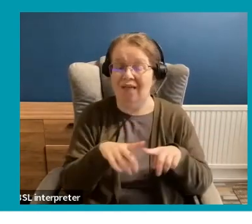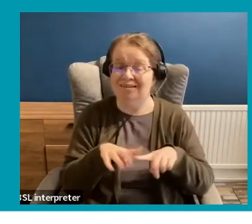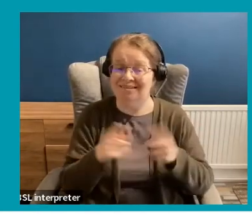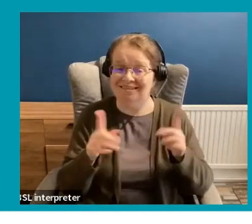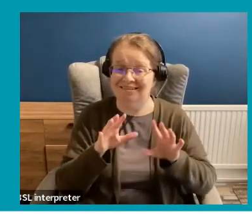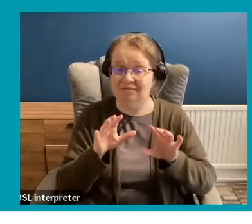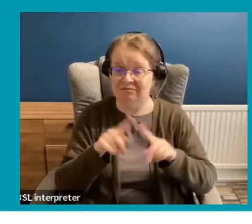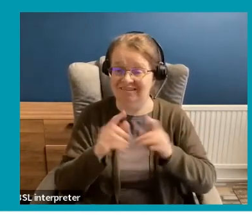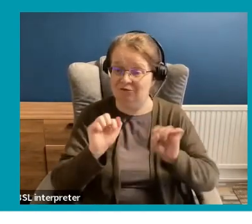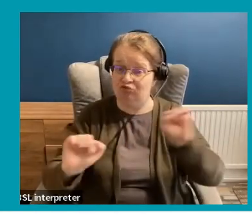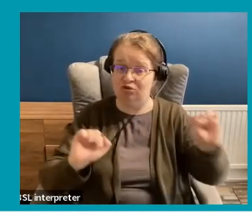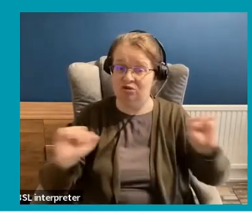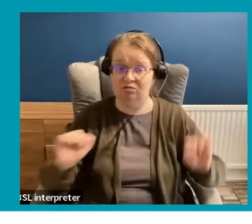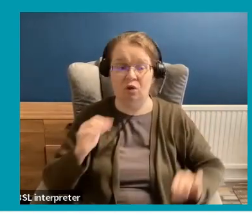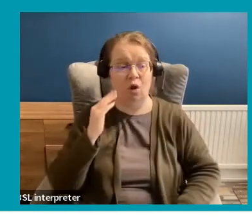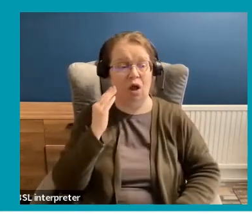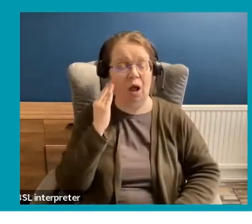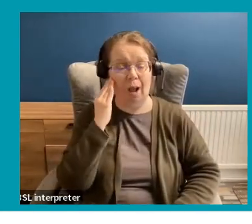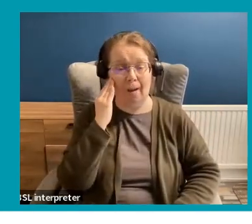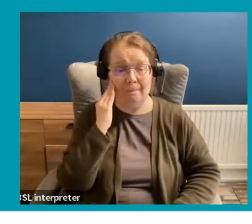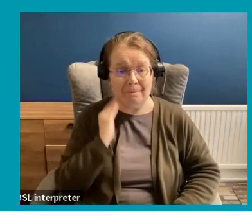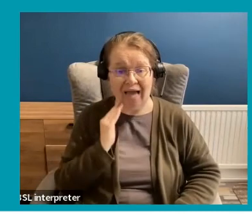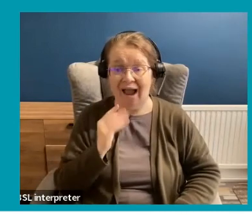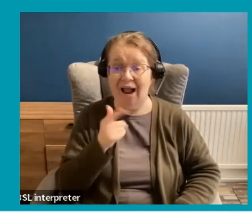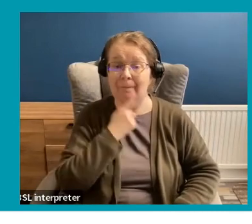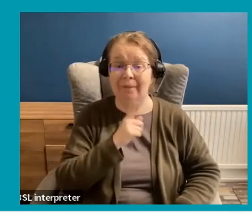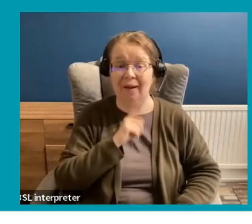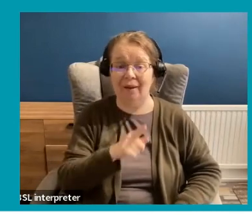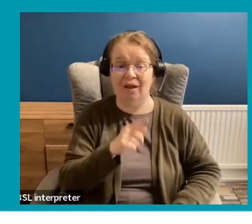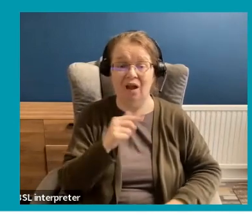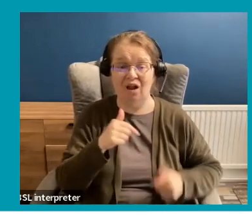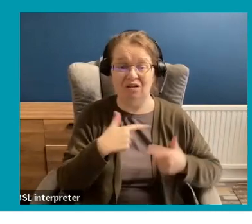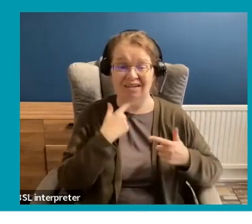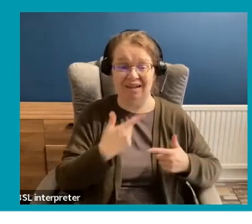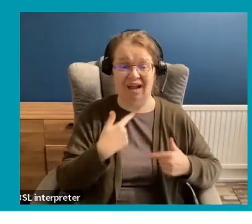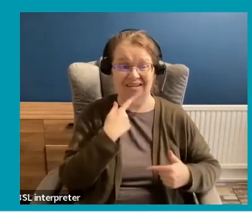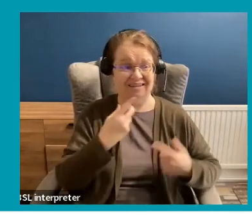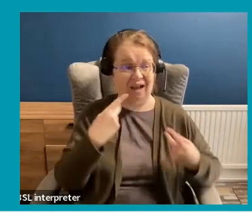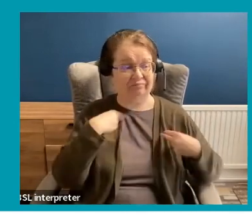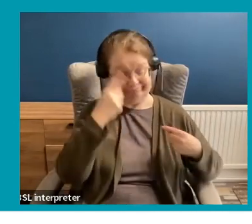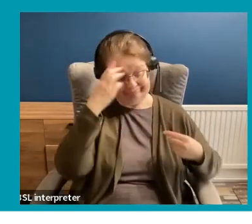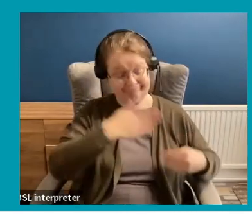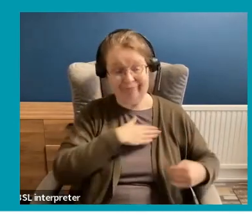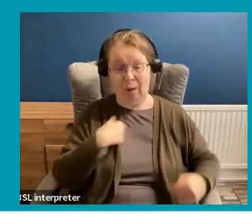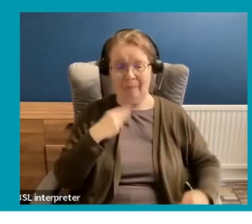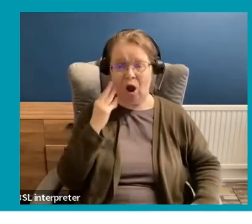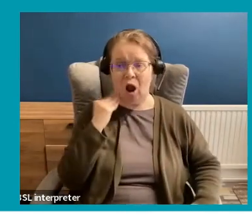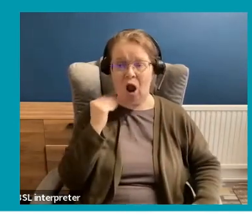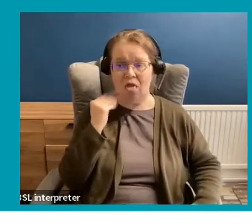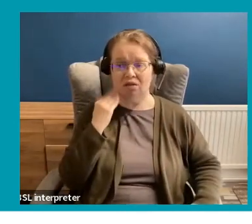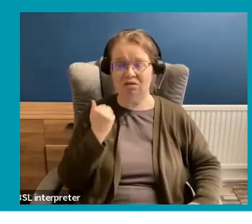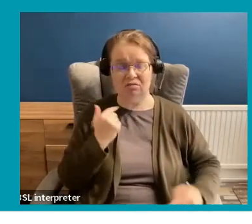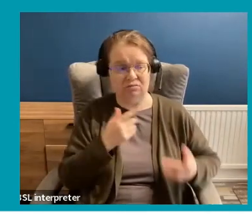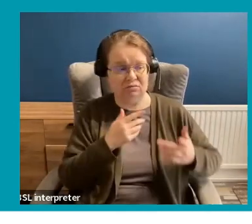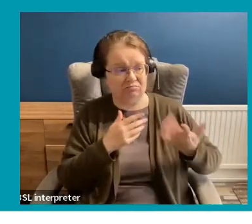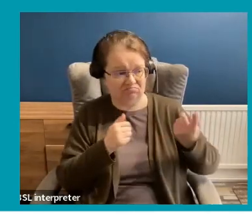There are black people in my generation who still refer to themselves as colored and that is fine if that's what they identify with.